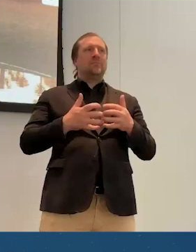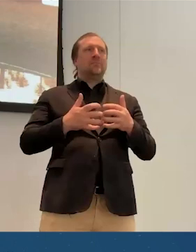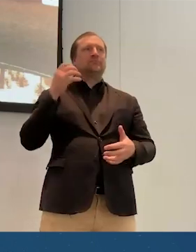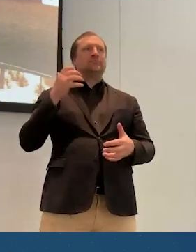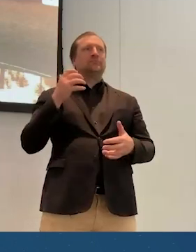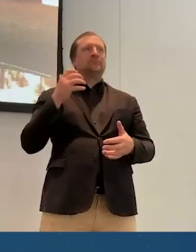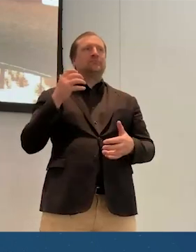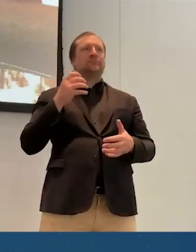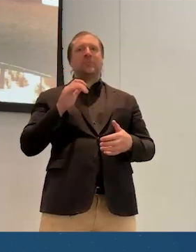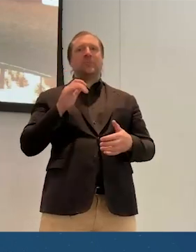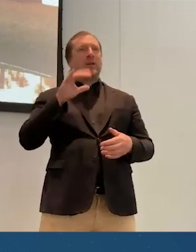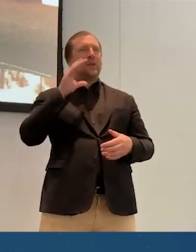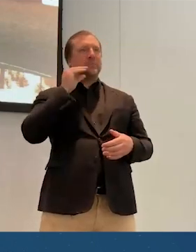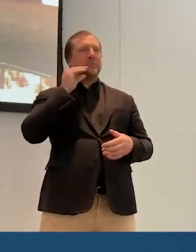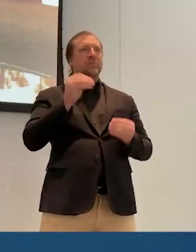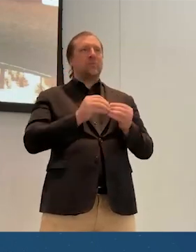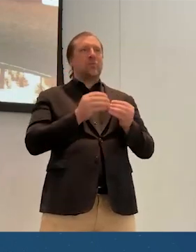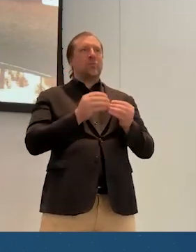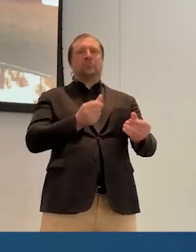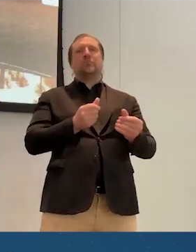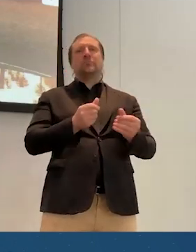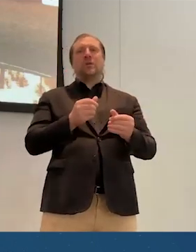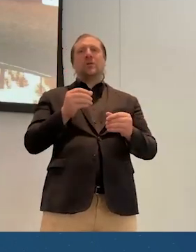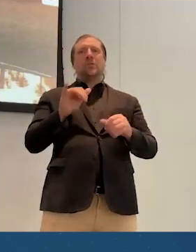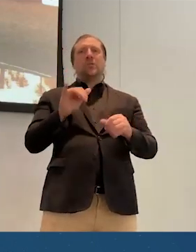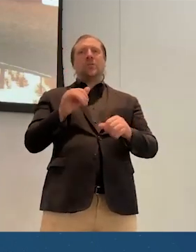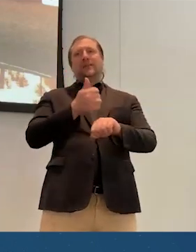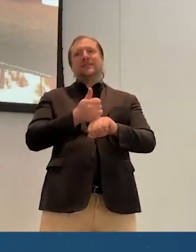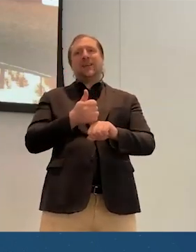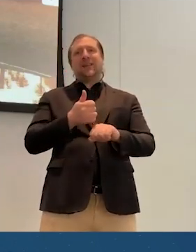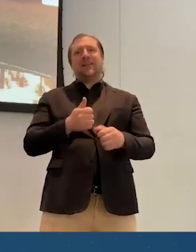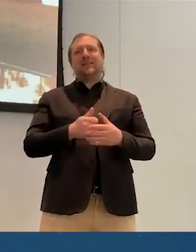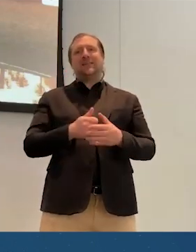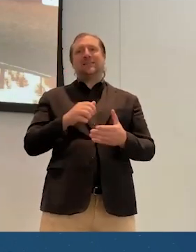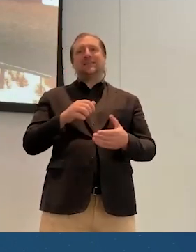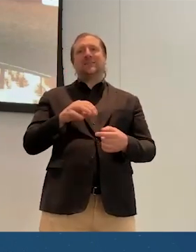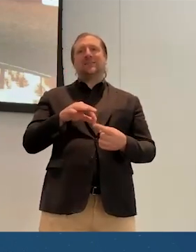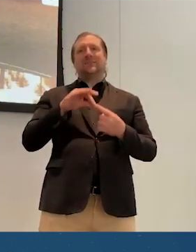in virtual are settings, and especially like for someone